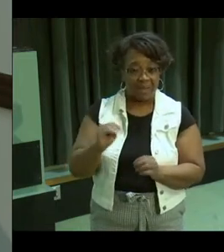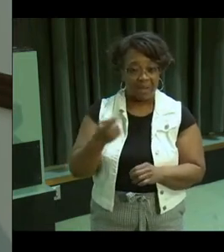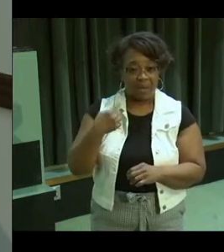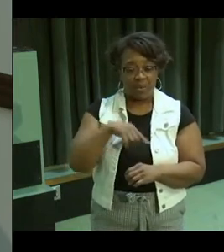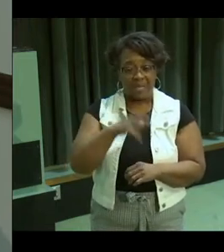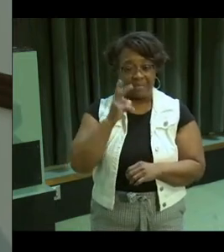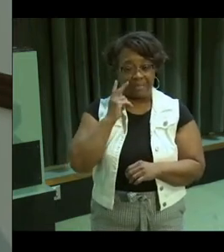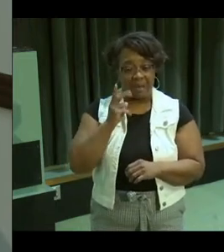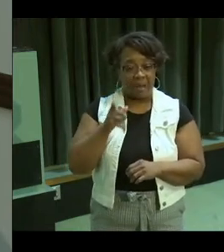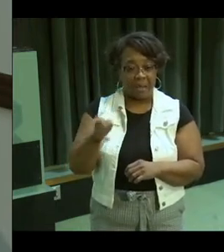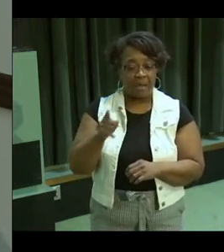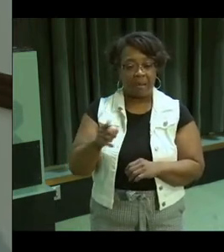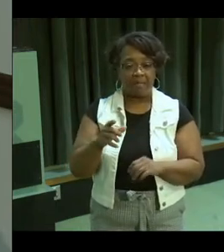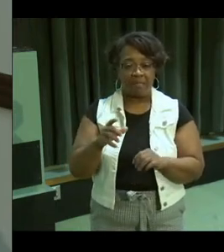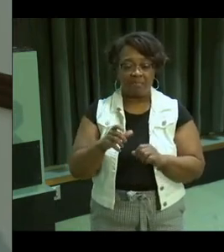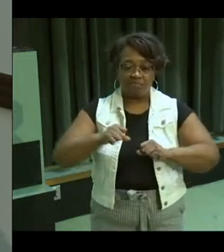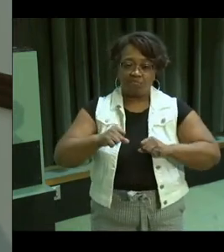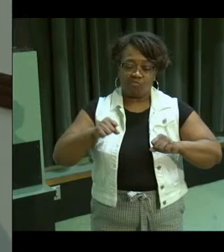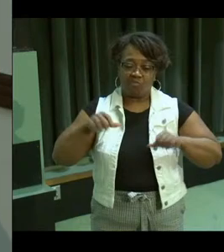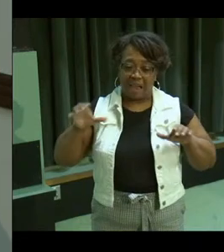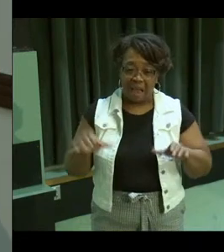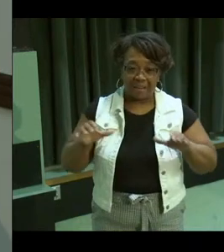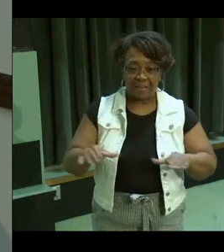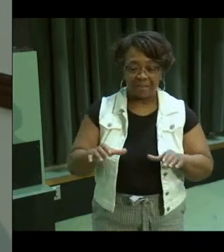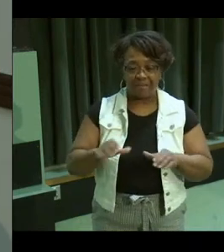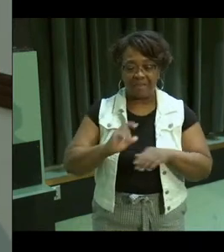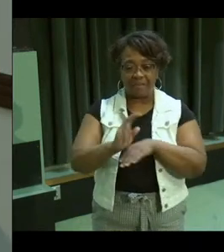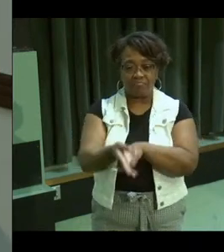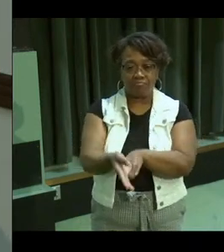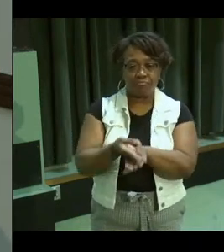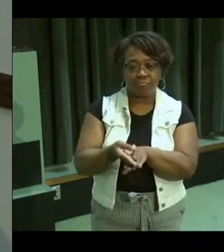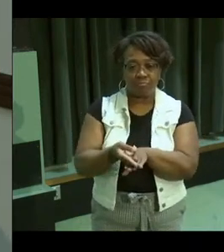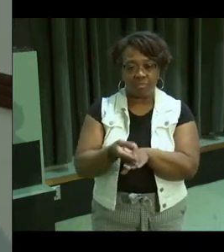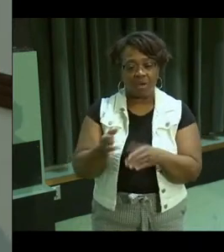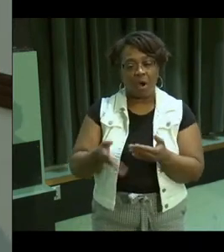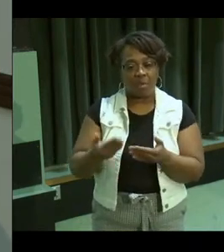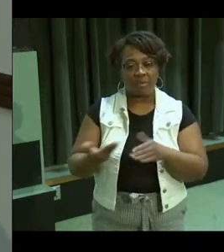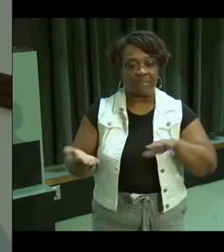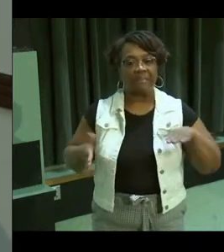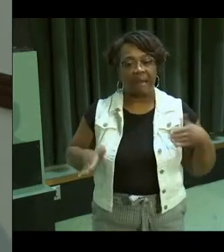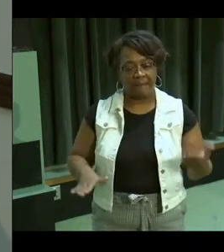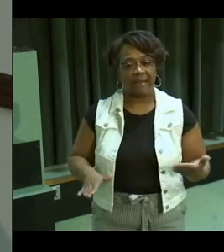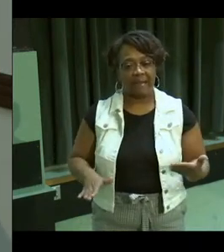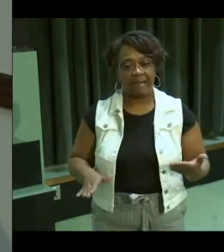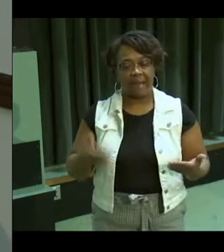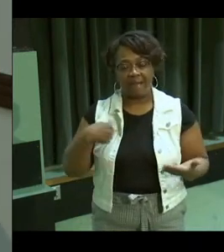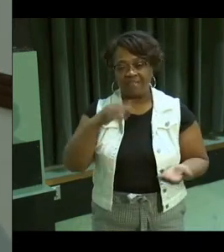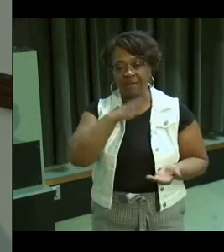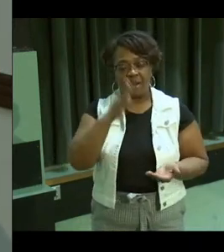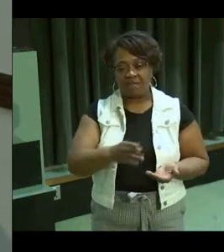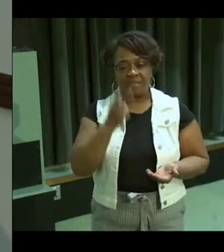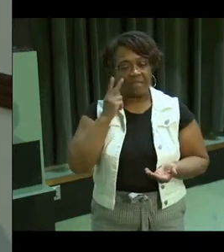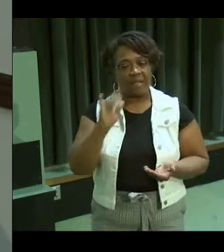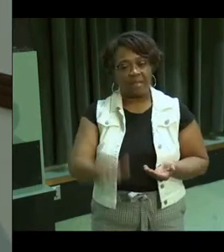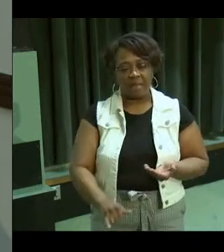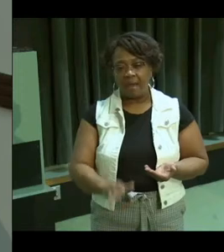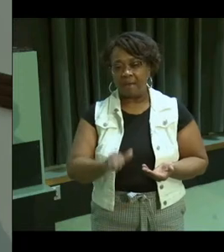very active and vibrant person to being bedridden and almost